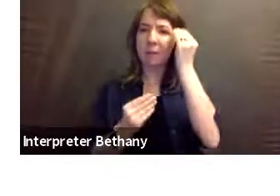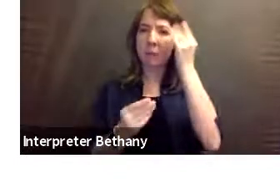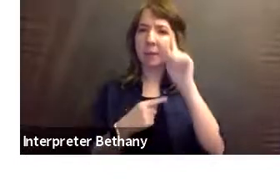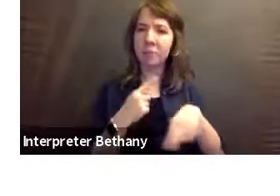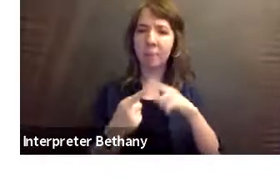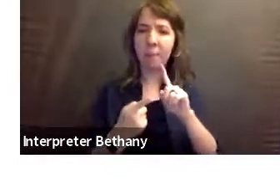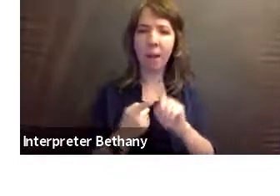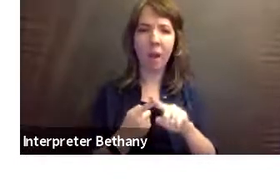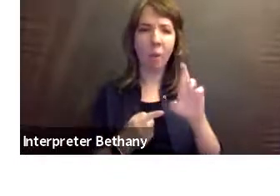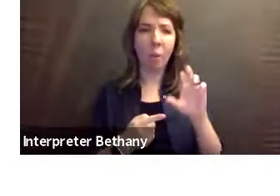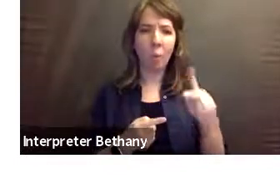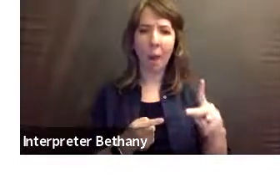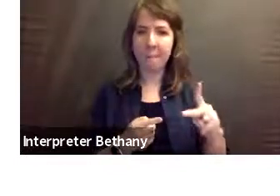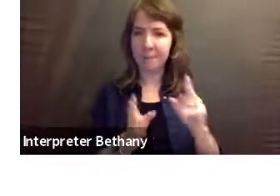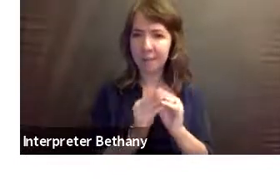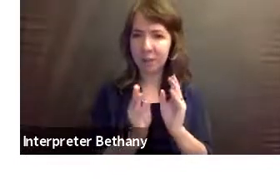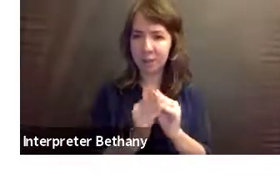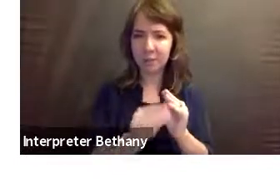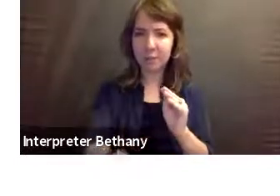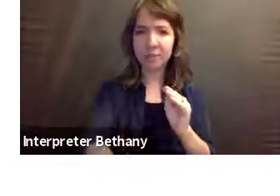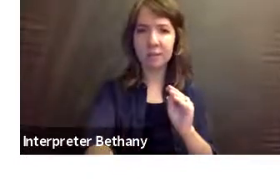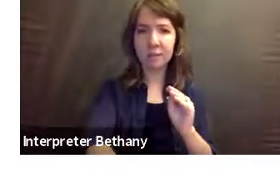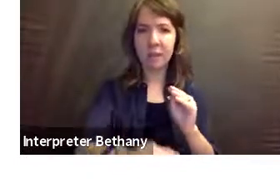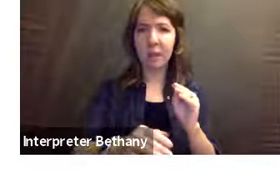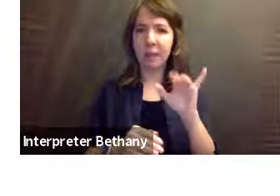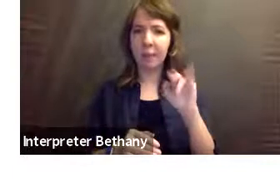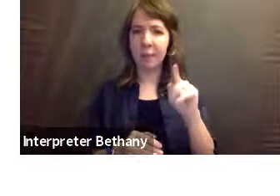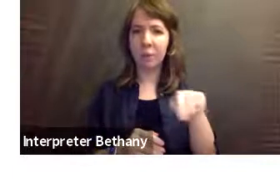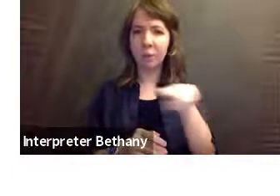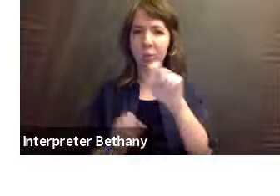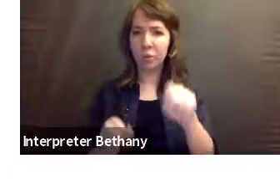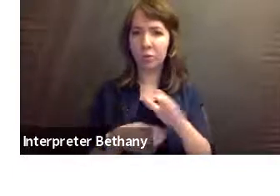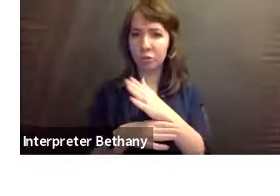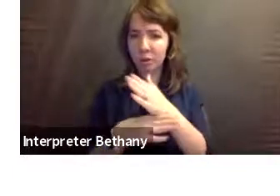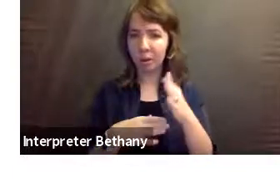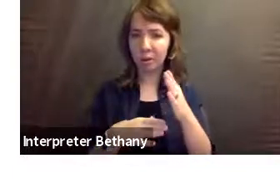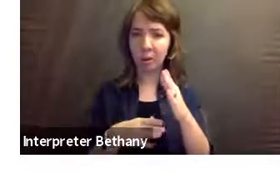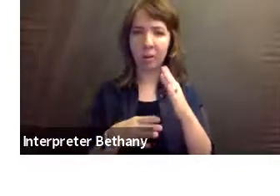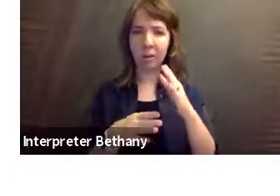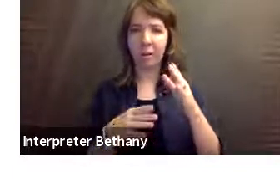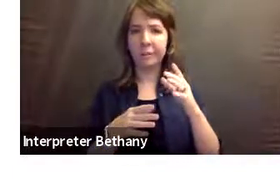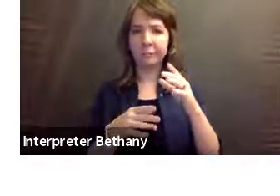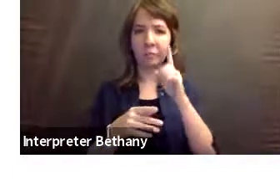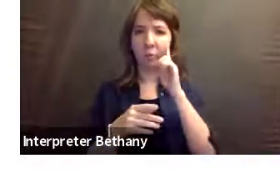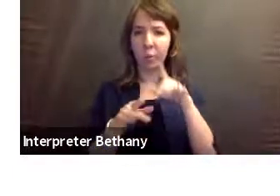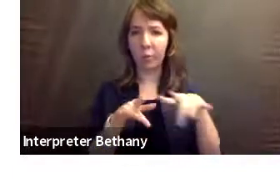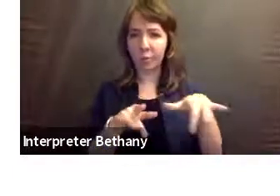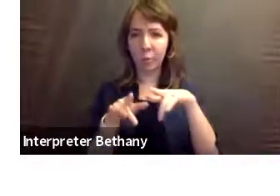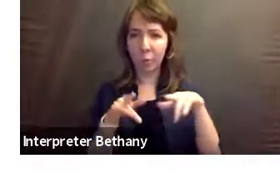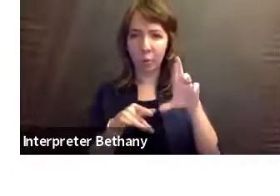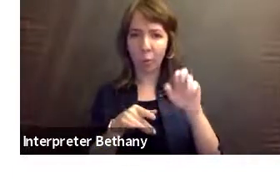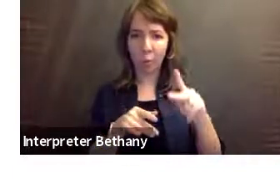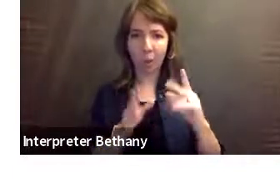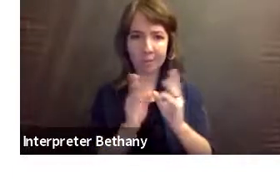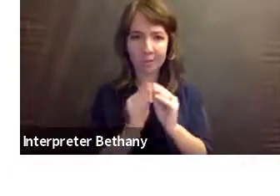Linda Kobashigawa: Rap sessions with a link that you can share with students to work for students to request a rap session and also has information about our campus tutorials, but